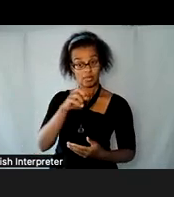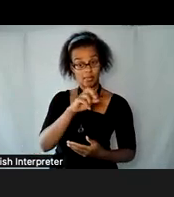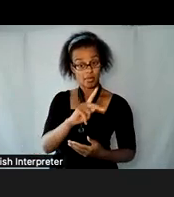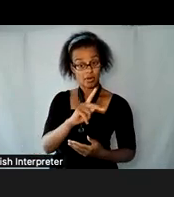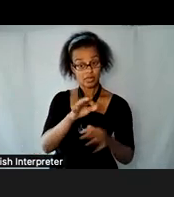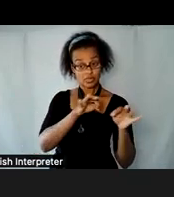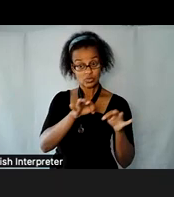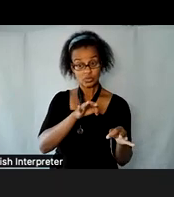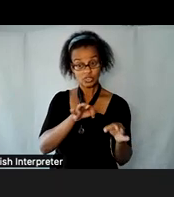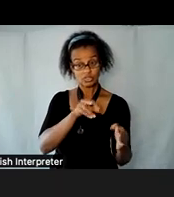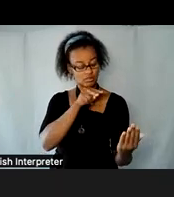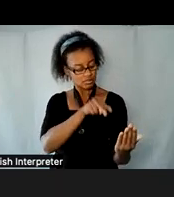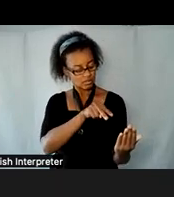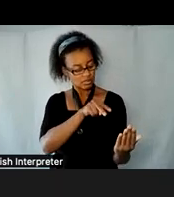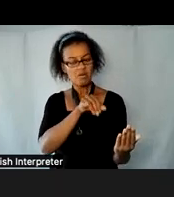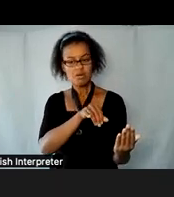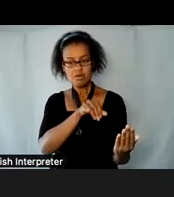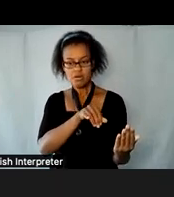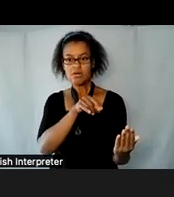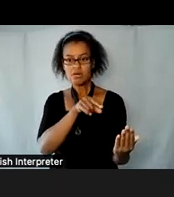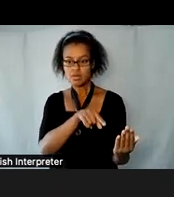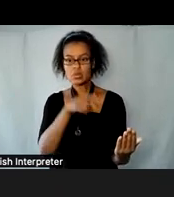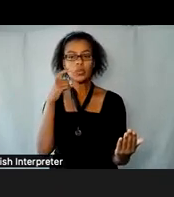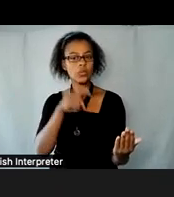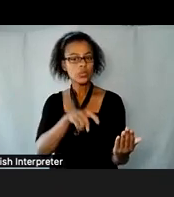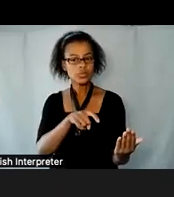parks, there is even you know, the community groups are listed.